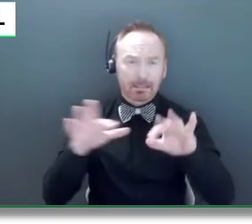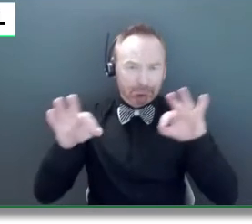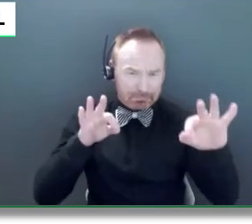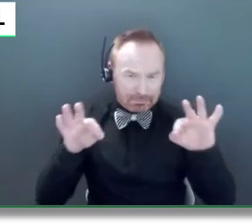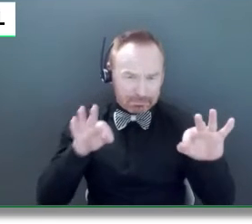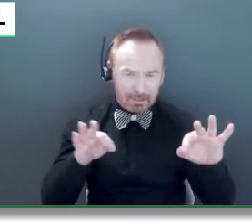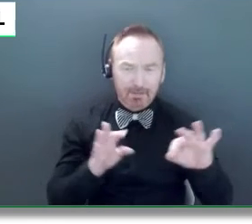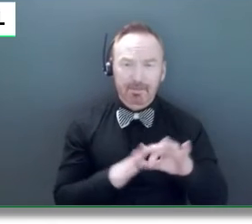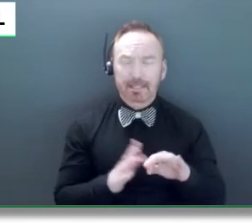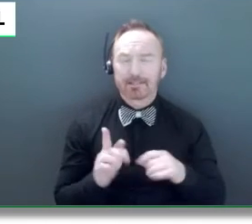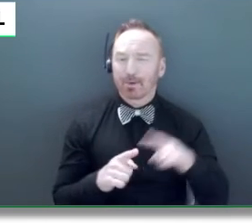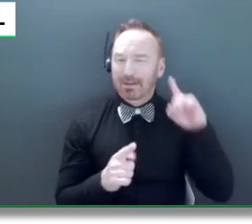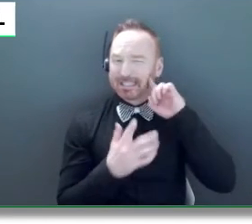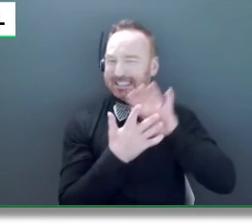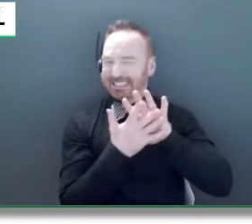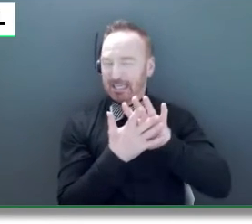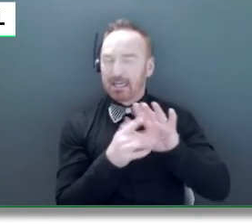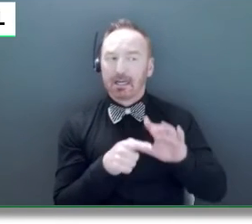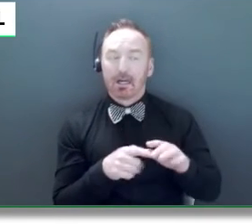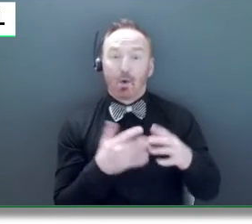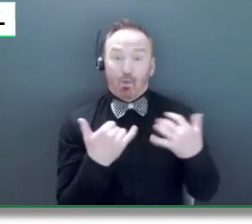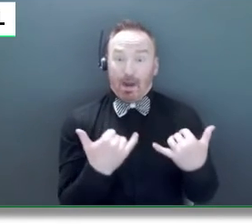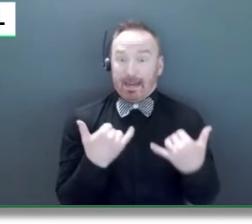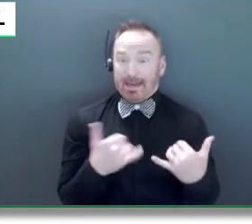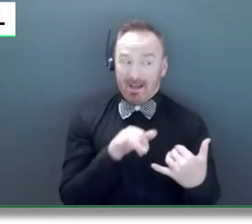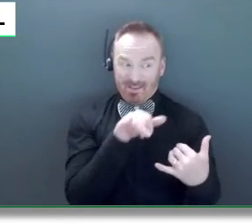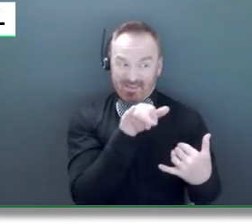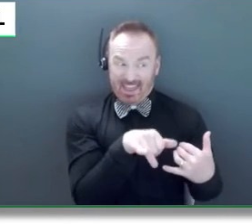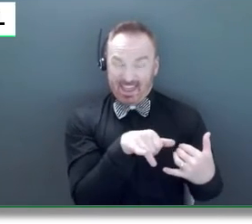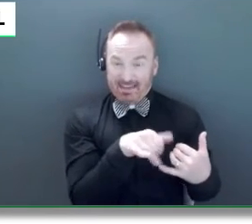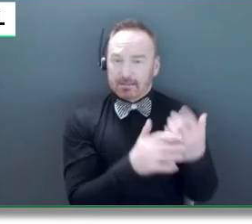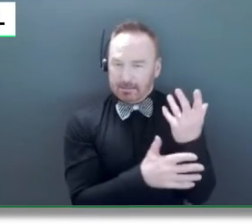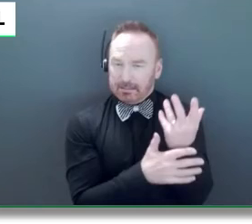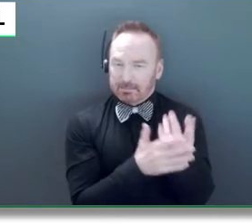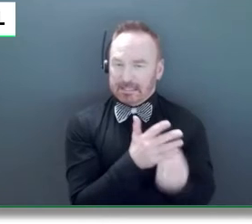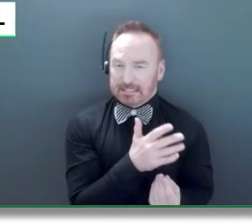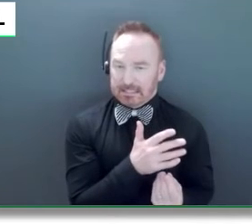misinformations at the moment. Um but again always trying to be the